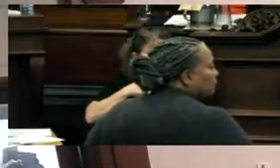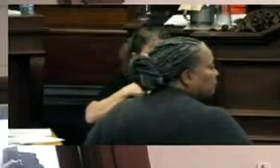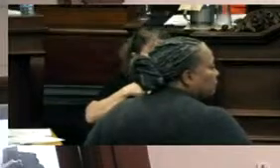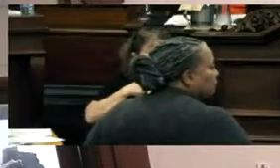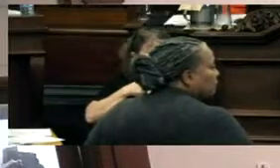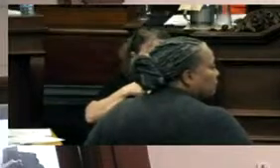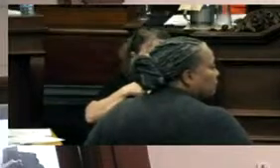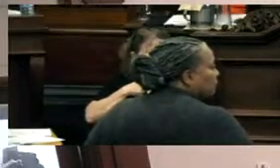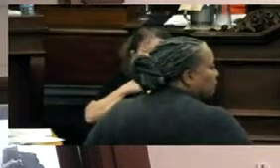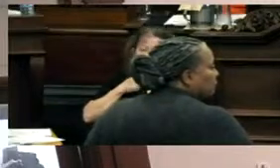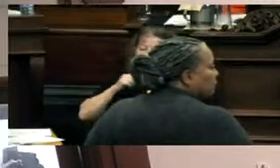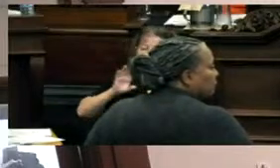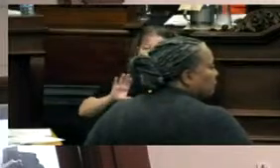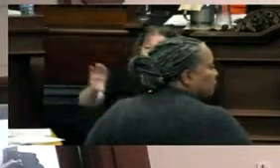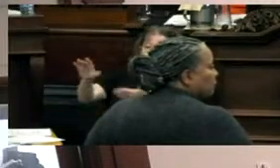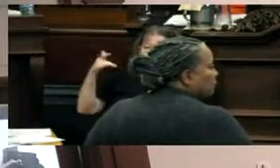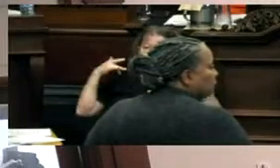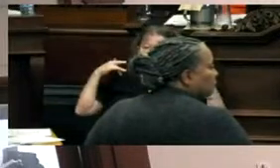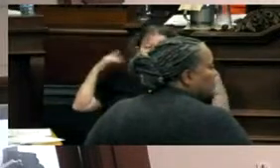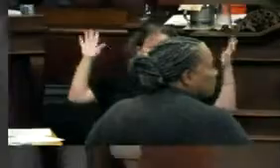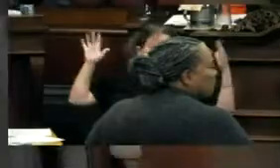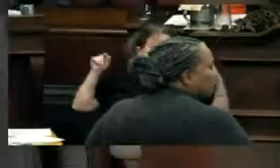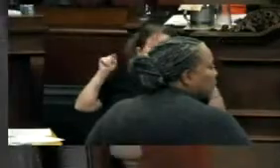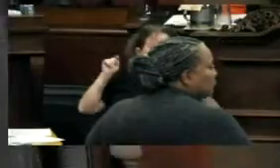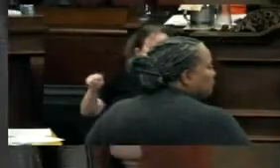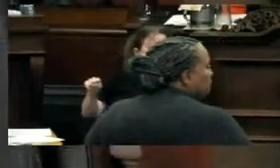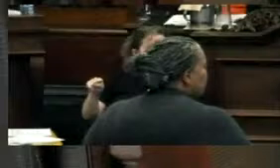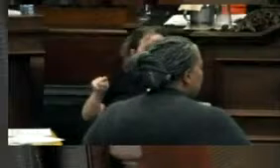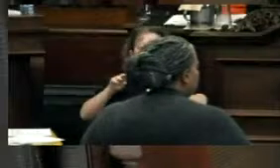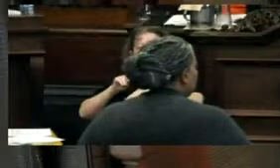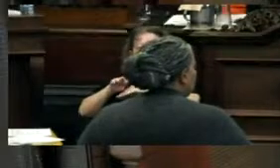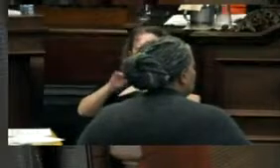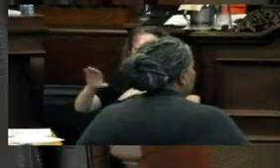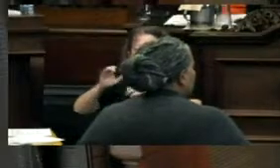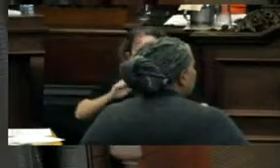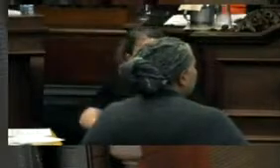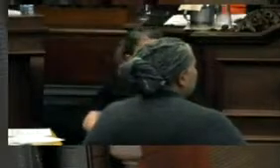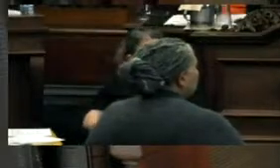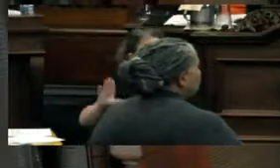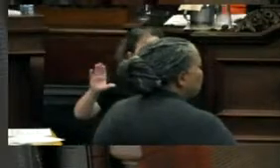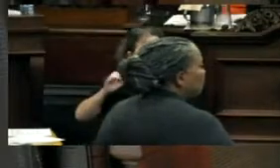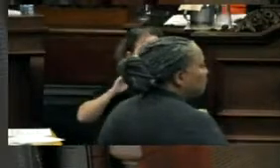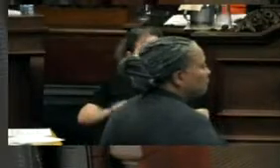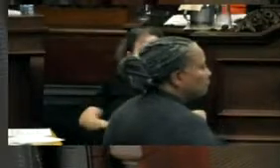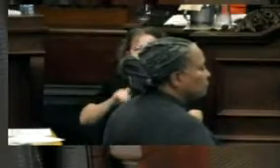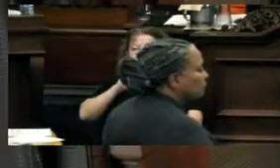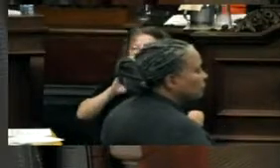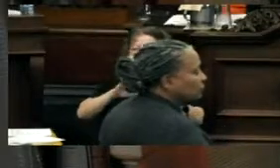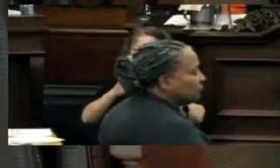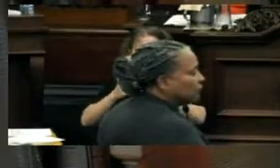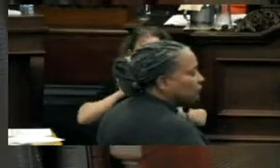PAB. So the outside counsel won't be working directly with me. This will be a total